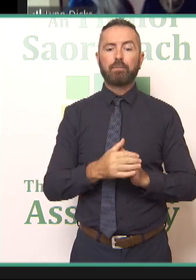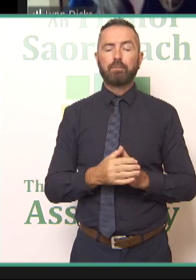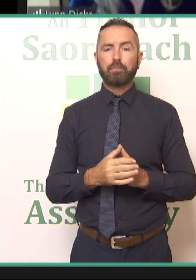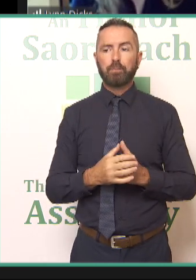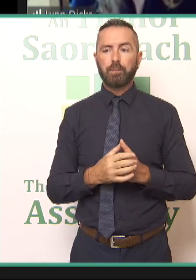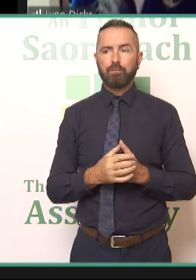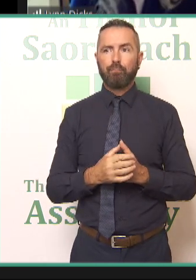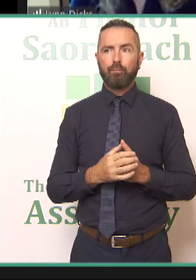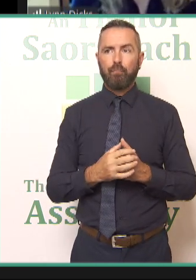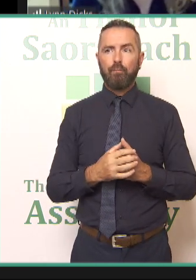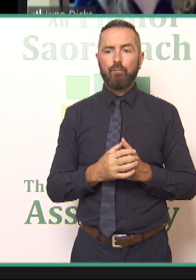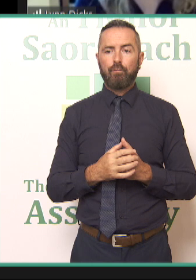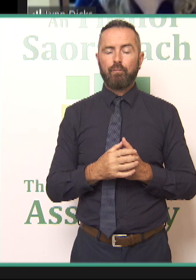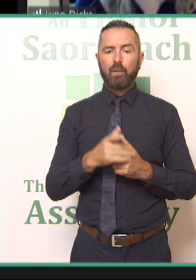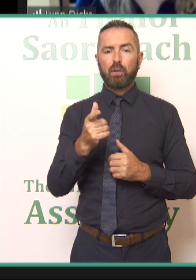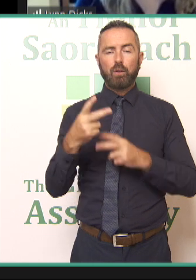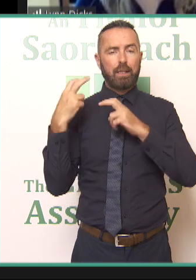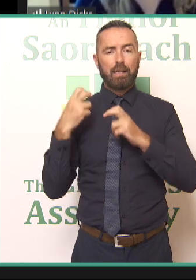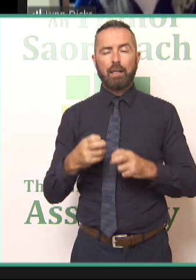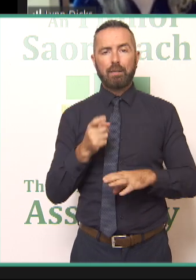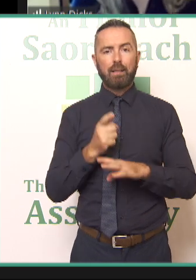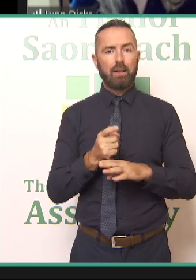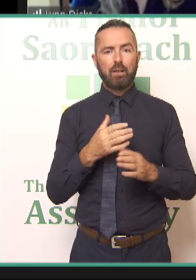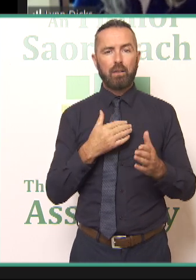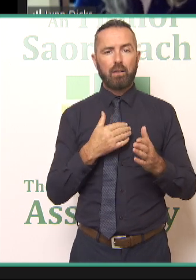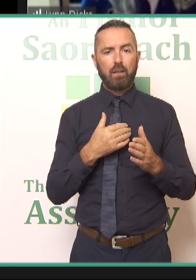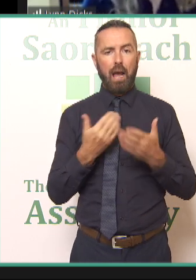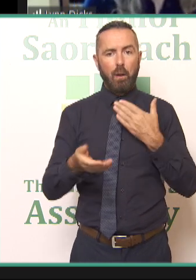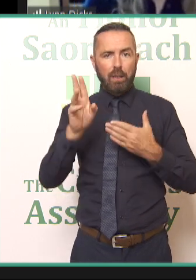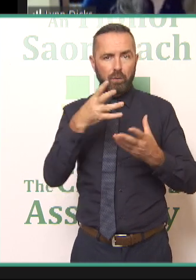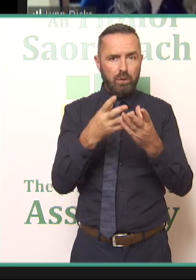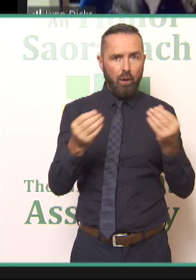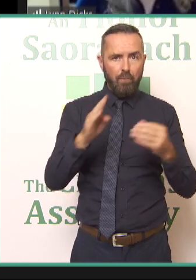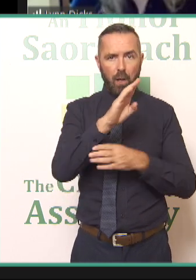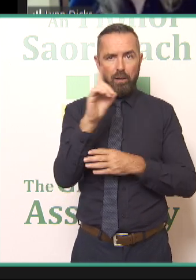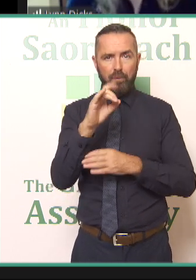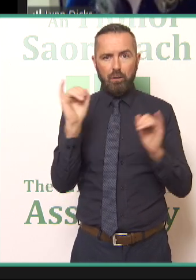so uh what's the analyzes that uh looking at how you might solve the biodiversity crisis often